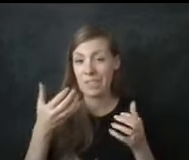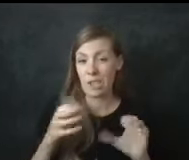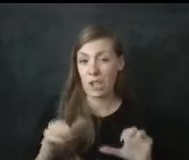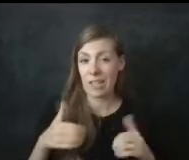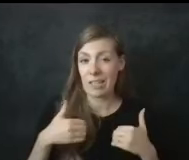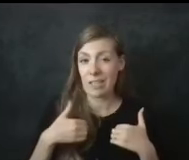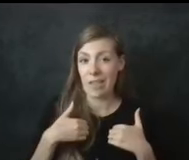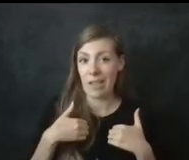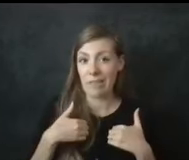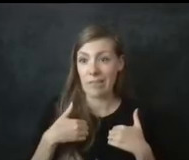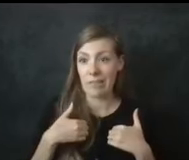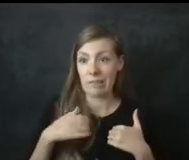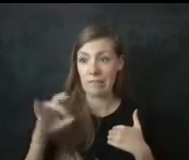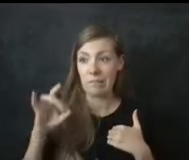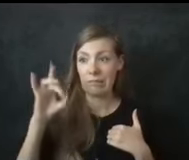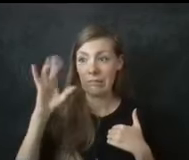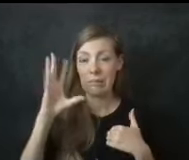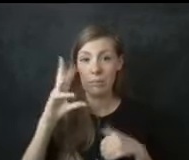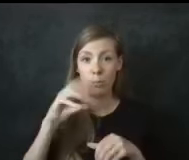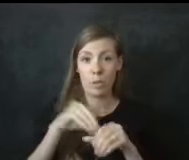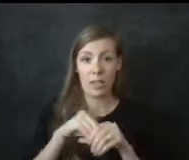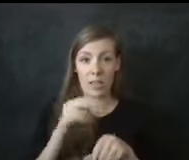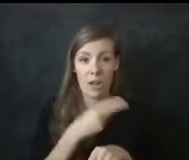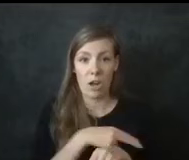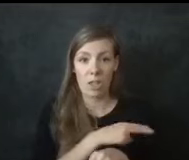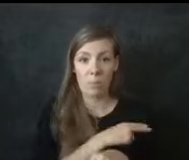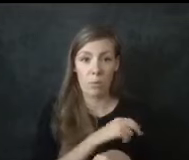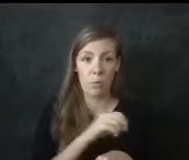such as hospitalization or inflammatory conditions